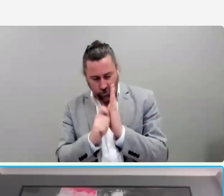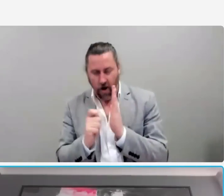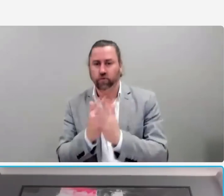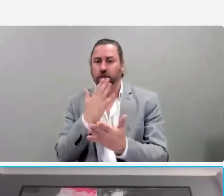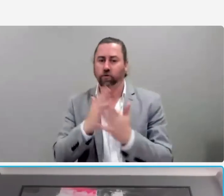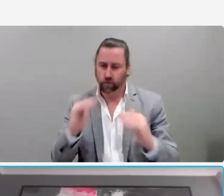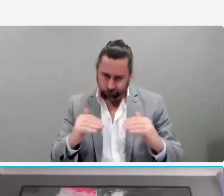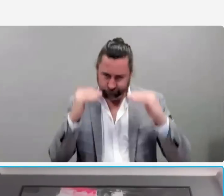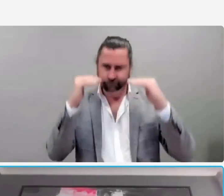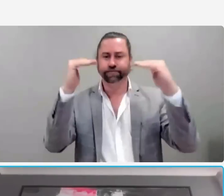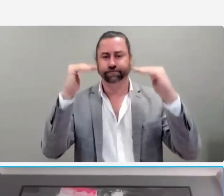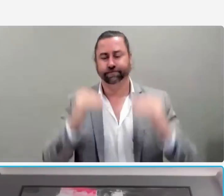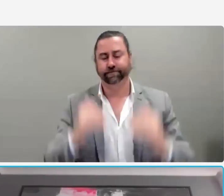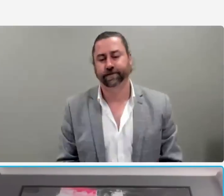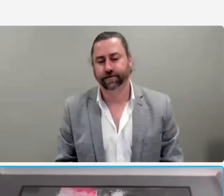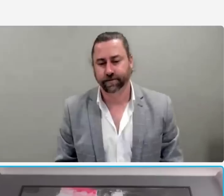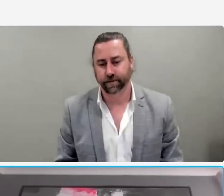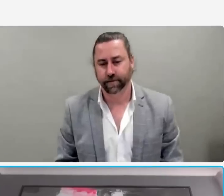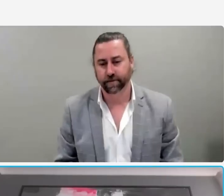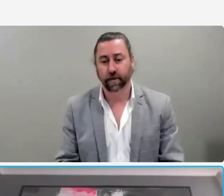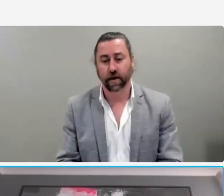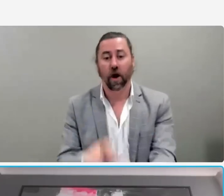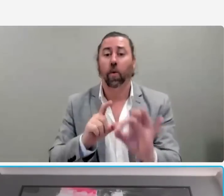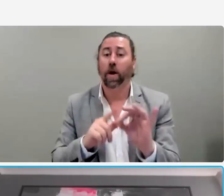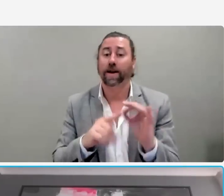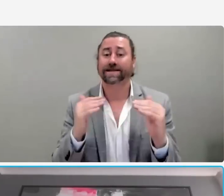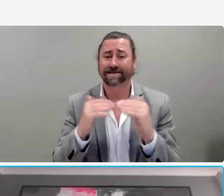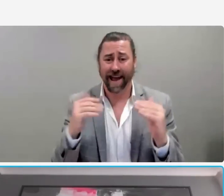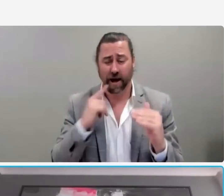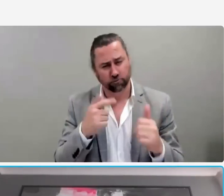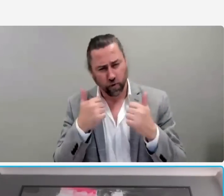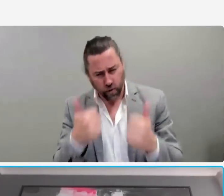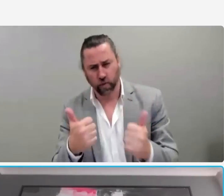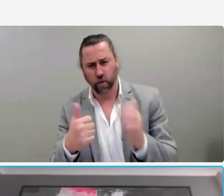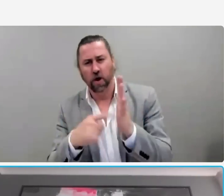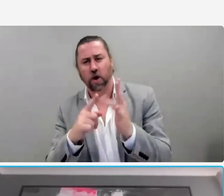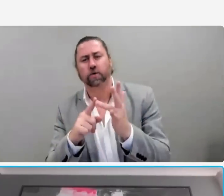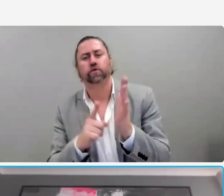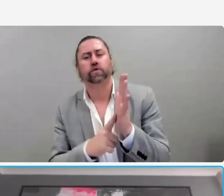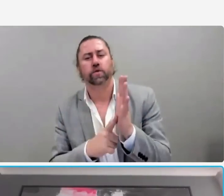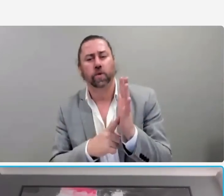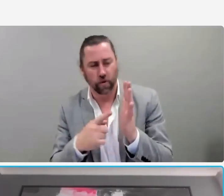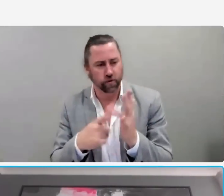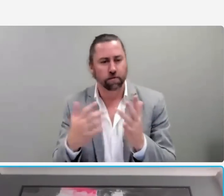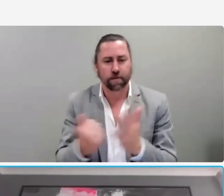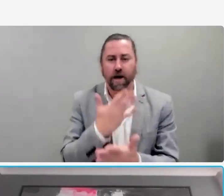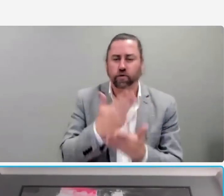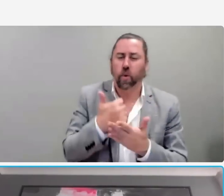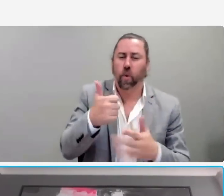In relation to quality standards it said that these are a powerful tool to maintain improved quality of care across the aged care sector however